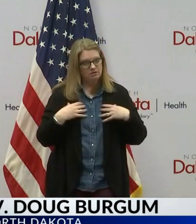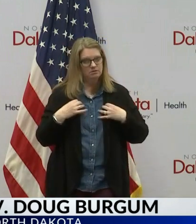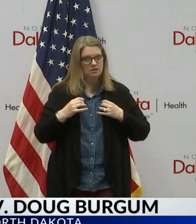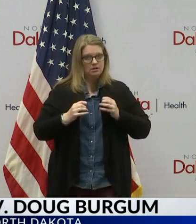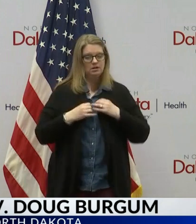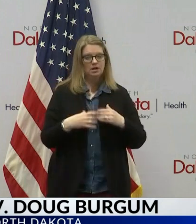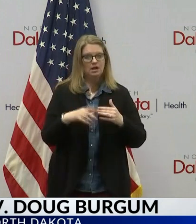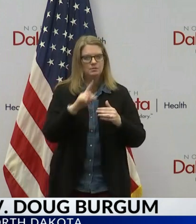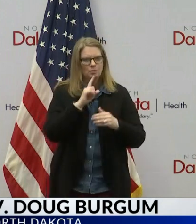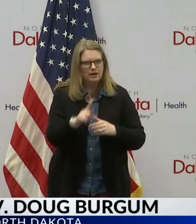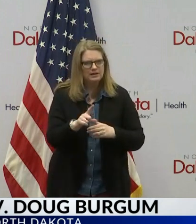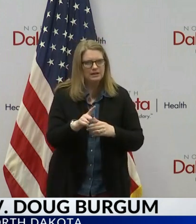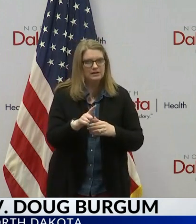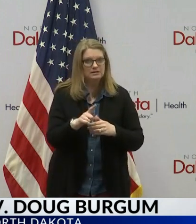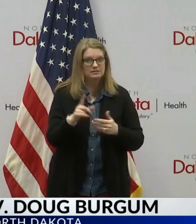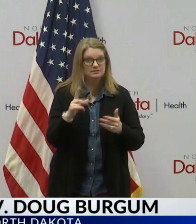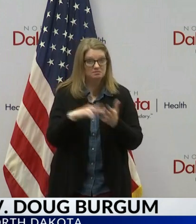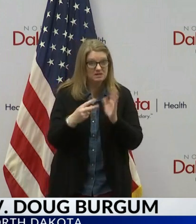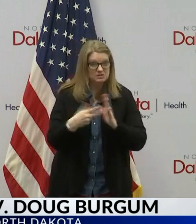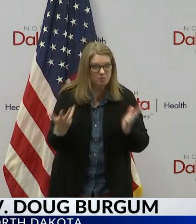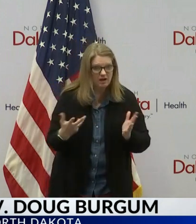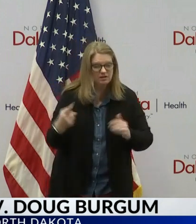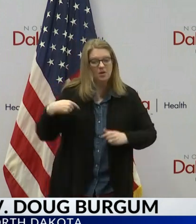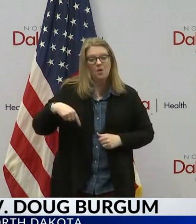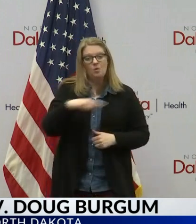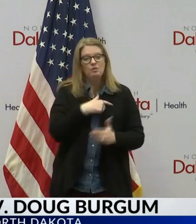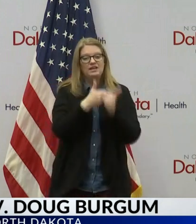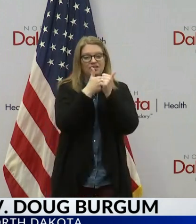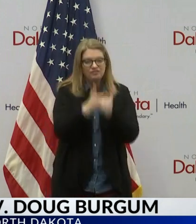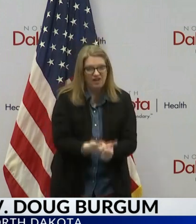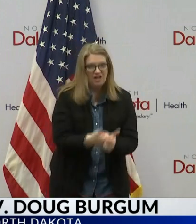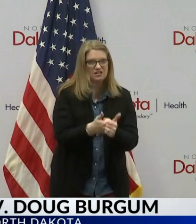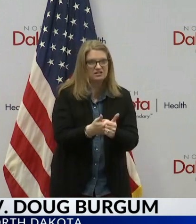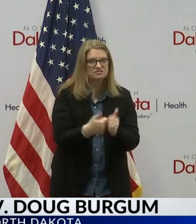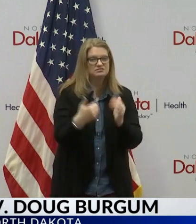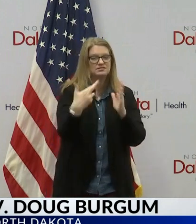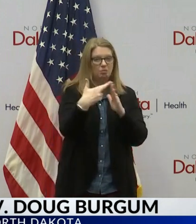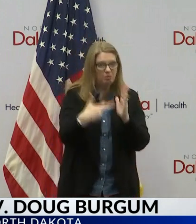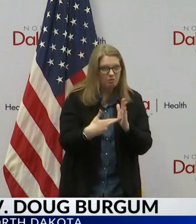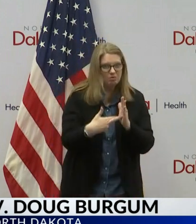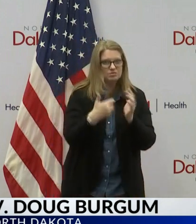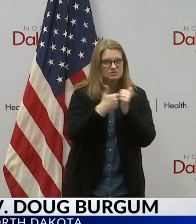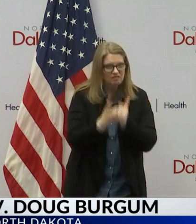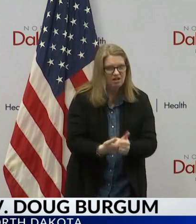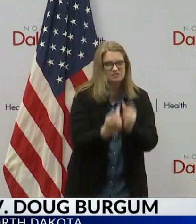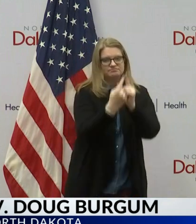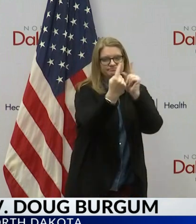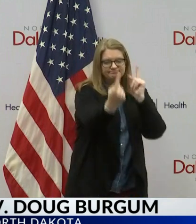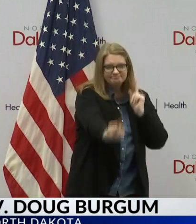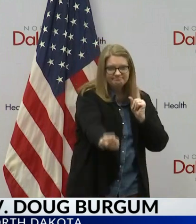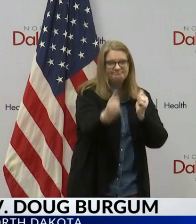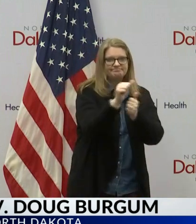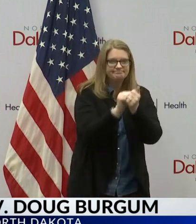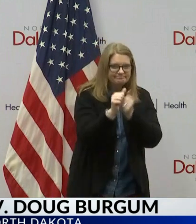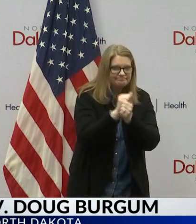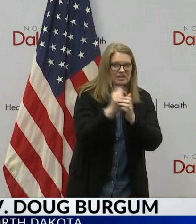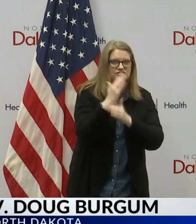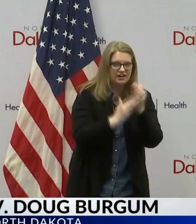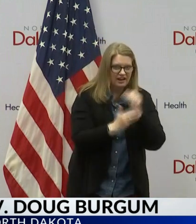STILL CONTAGIOUS, IT COULD COME BACK AND COULD STILL HAVE ANOTHER SURGE. THE ABILITY TO OPEN DEPENDS ON THE DILIGENCE OF MAINTAINING